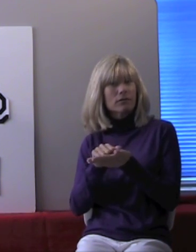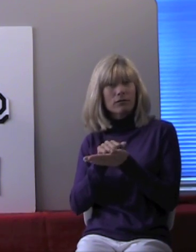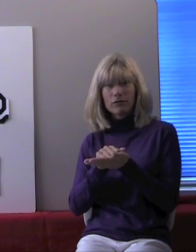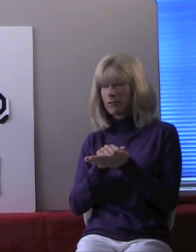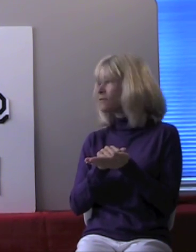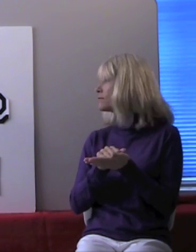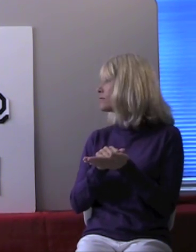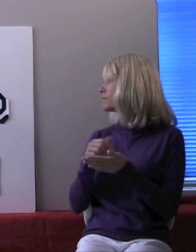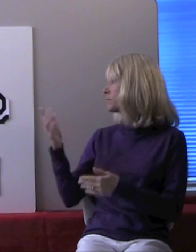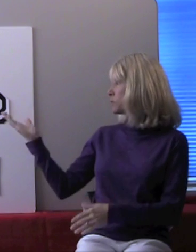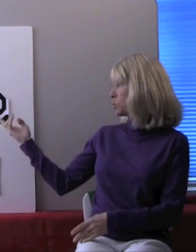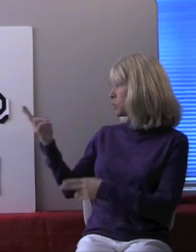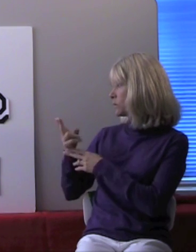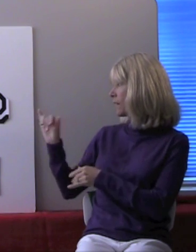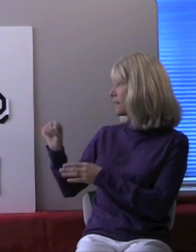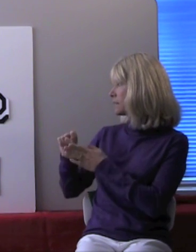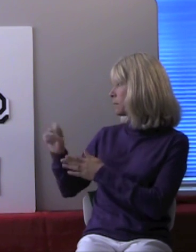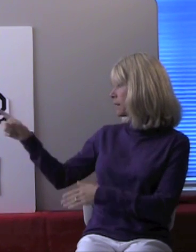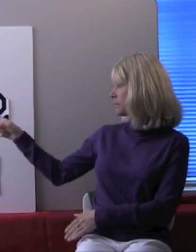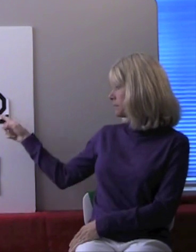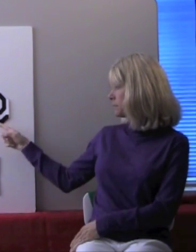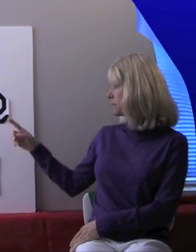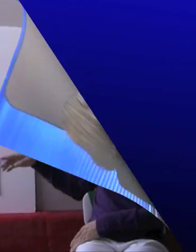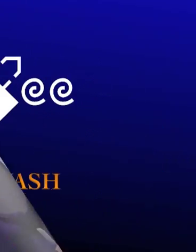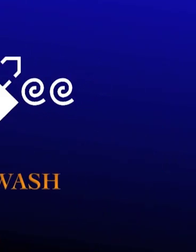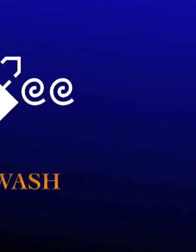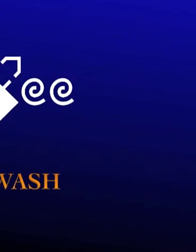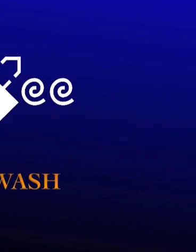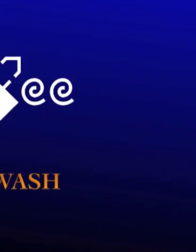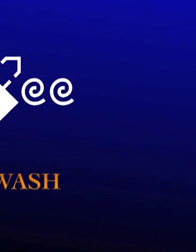done for a longer time would use that symbol.